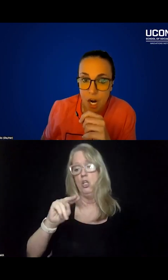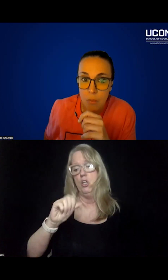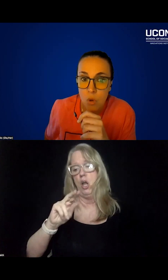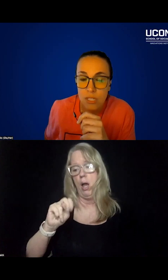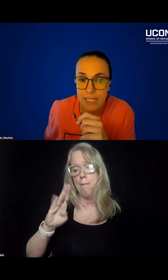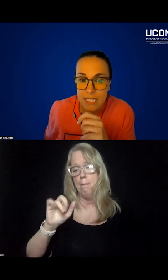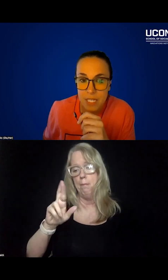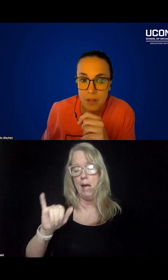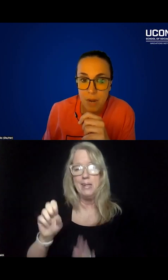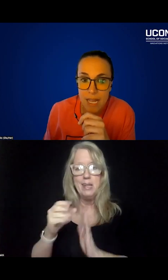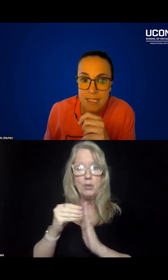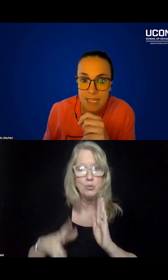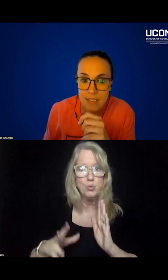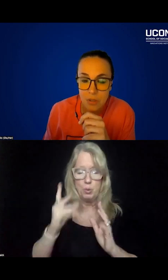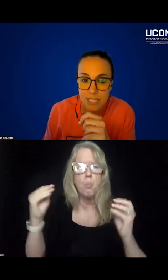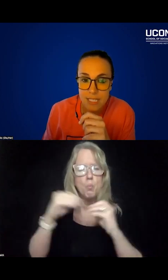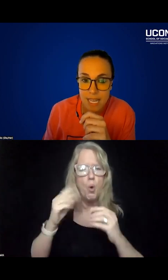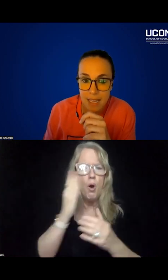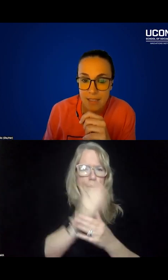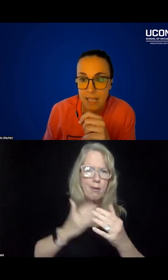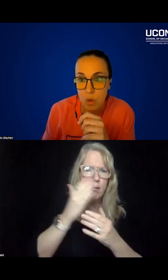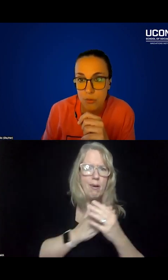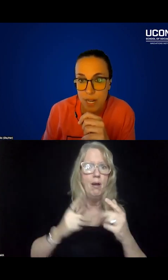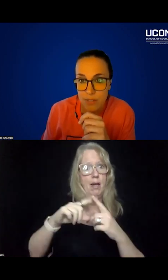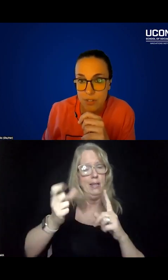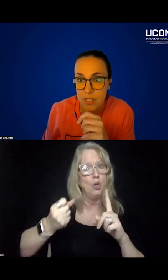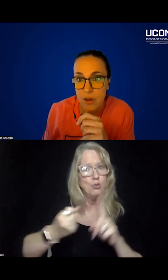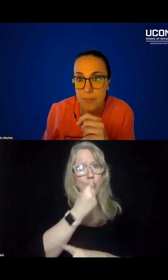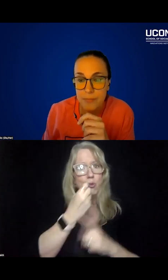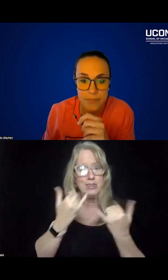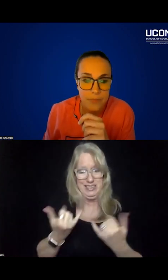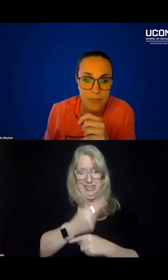ARE MORE LIKELY TO BE HARASSED AND ASSAULTED TODAY THAN THEY WERE FIVE YEARS AGO.